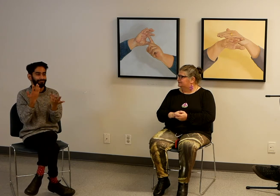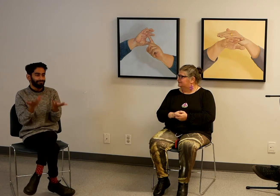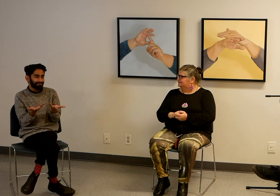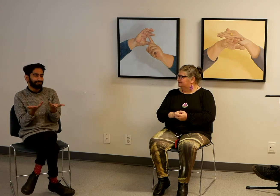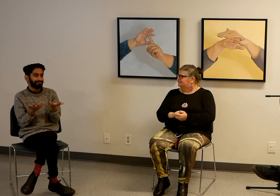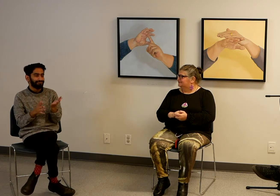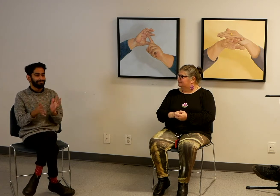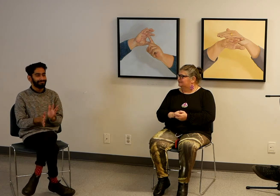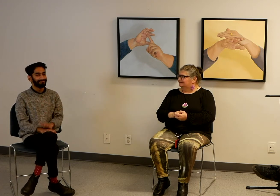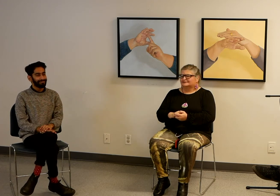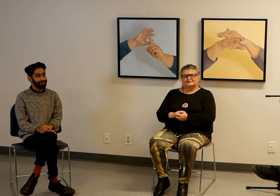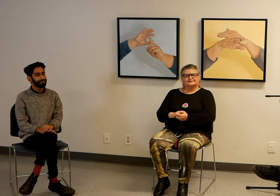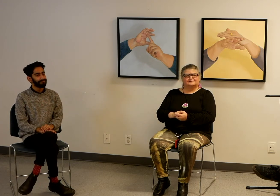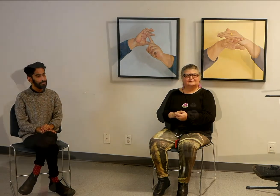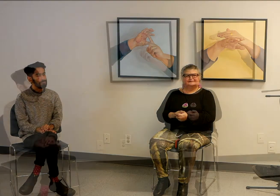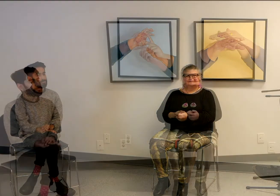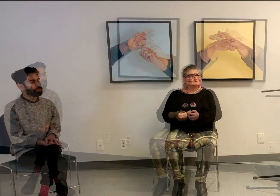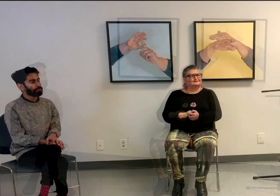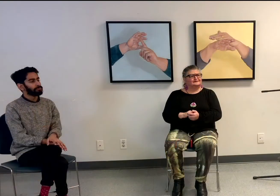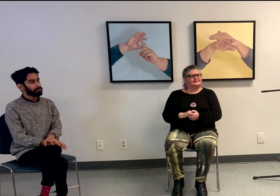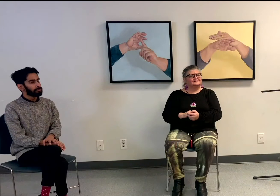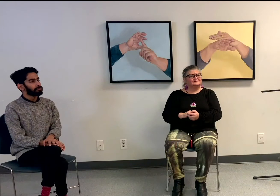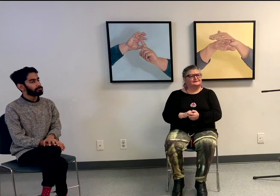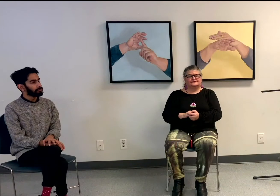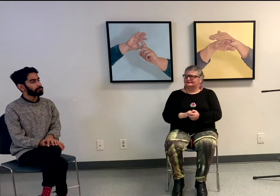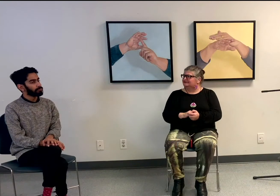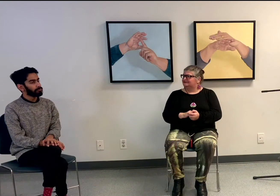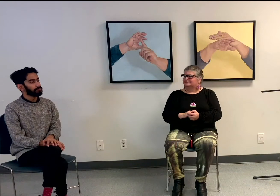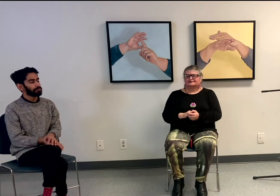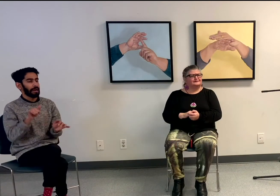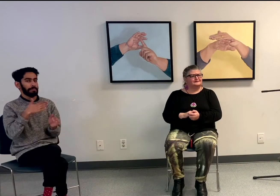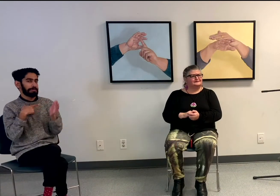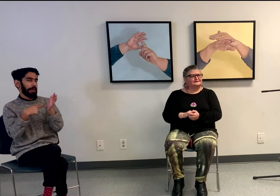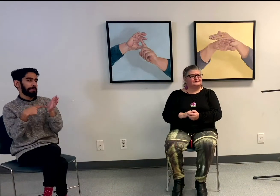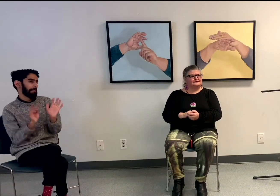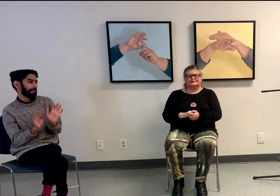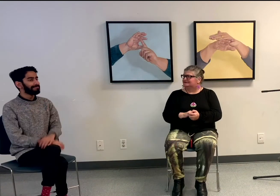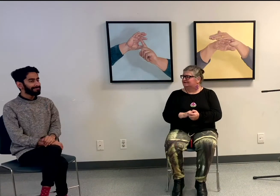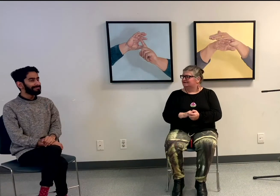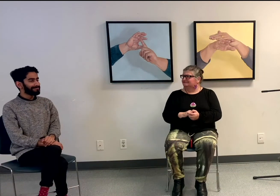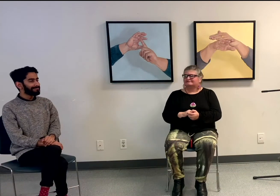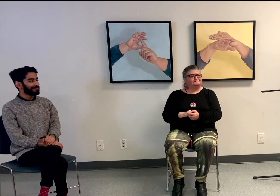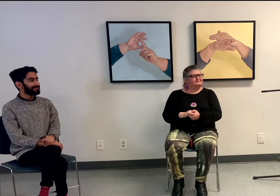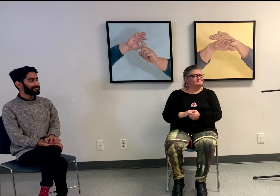And having the, having the ability to gain both of those, that's just